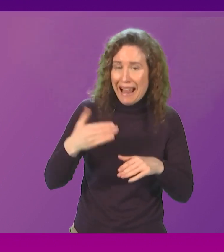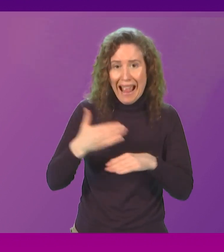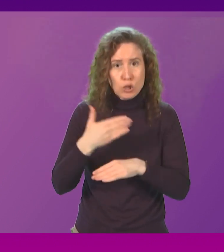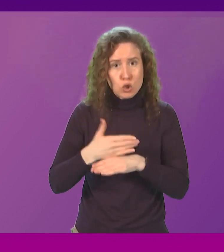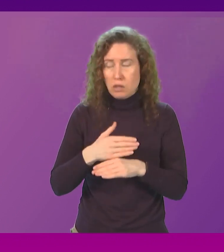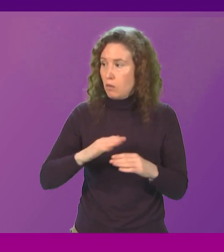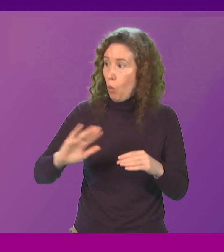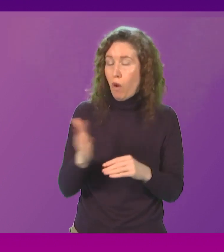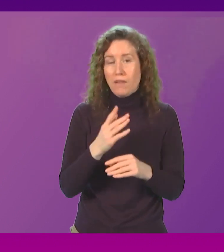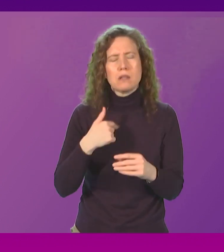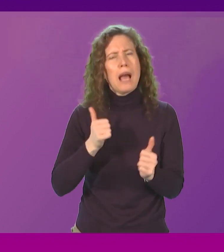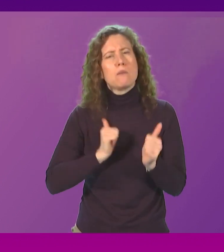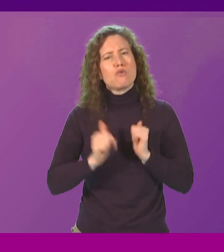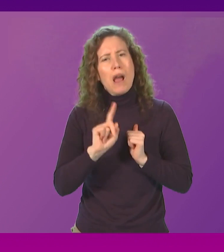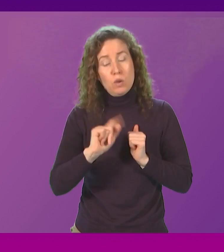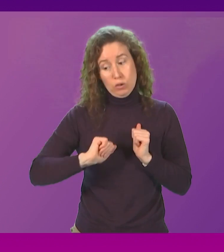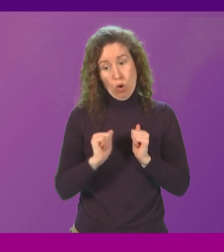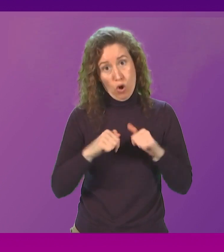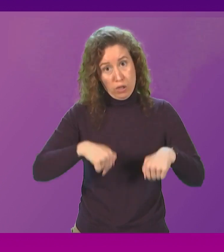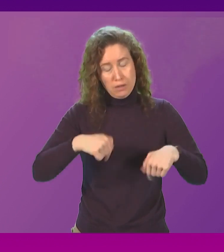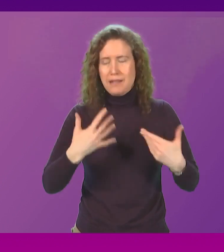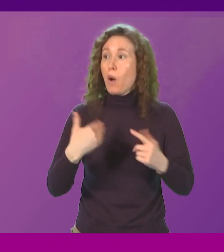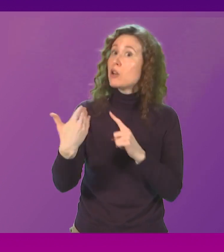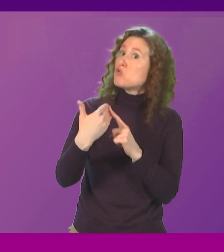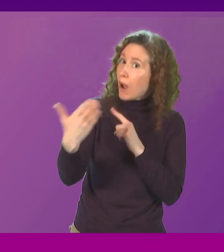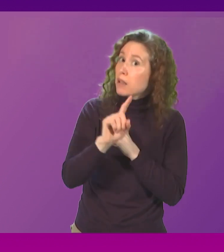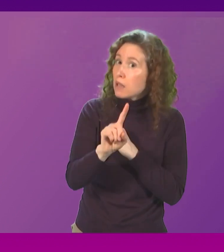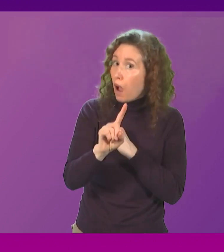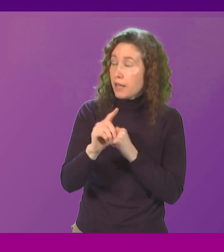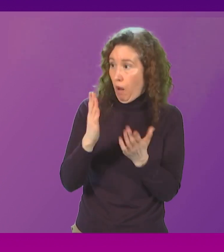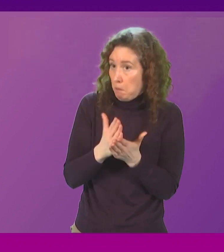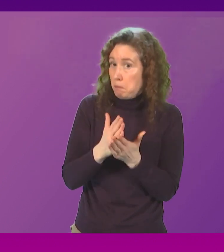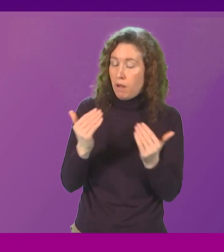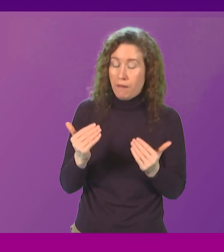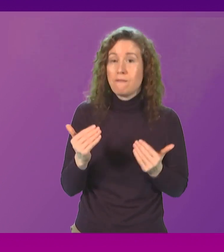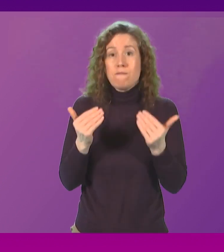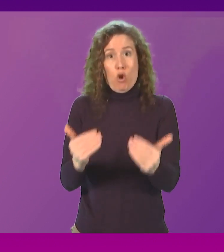I am proud that Scotland is, and is recognised as being, at the forefront of the global journey